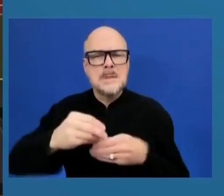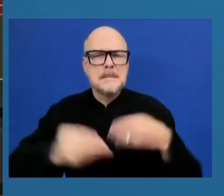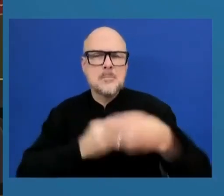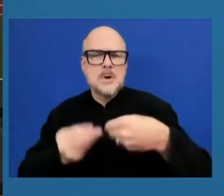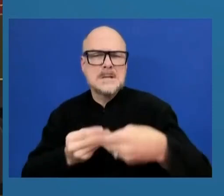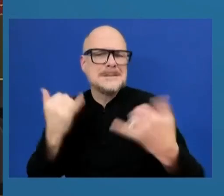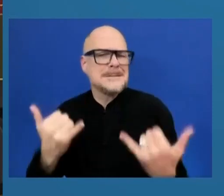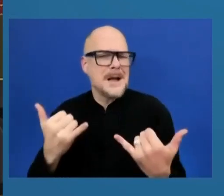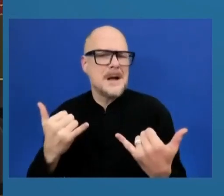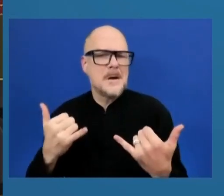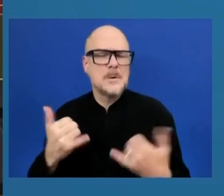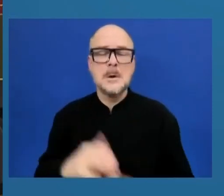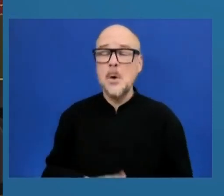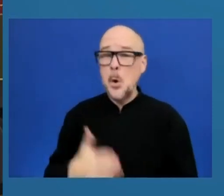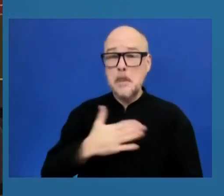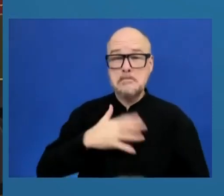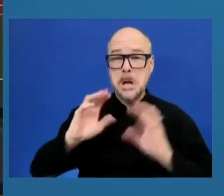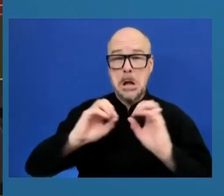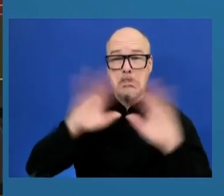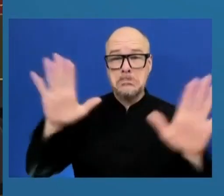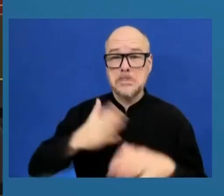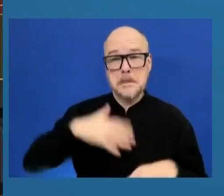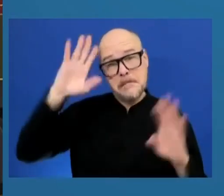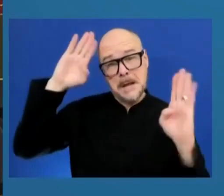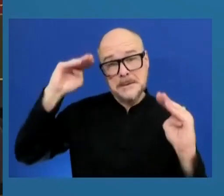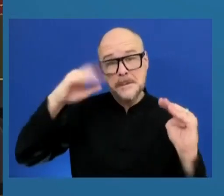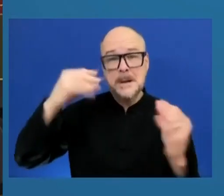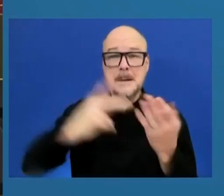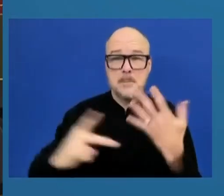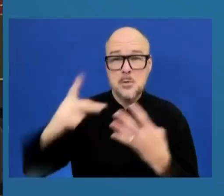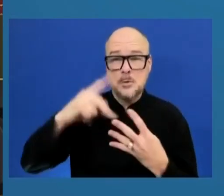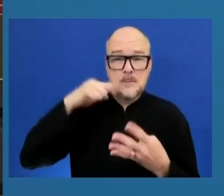in my expectations and my priorities for this budget, which delivers for the people of this great state.